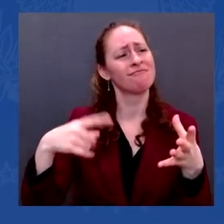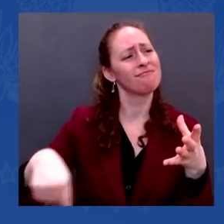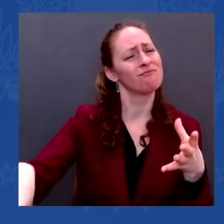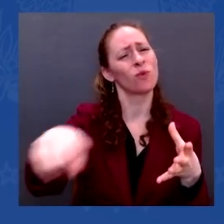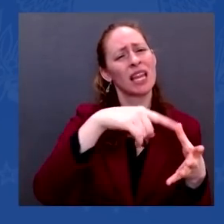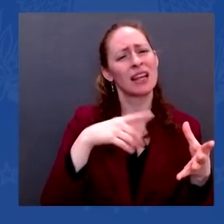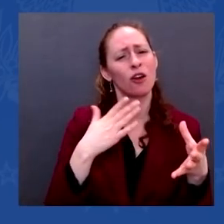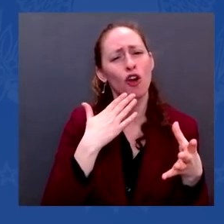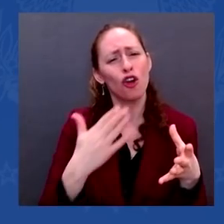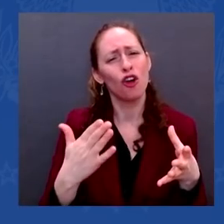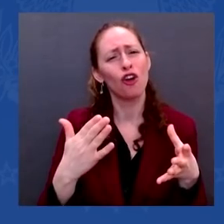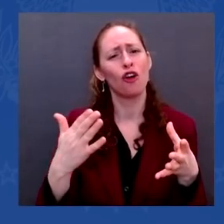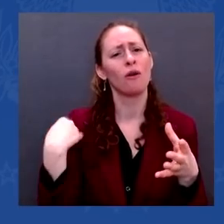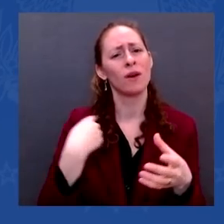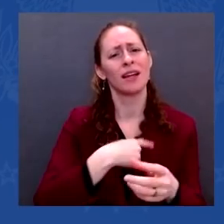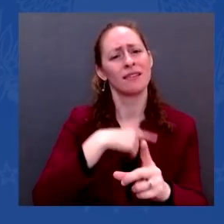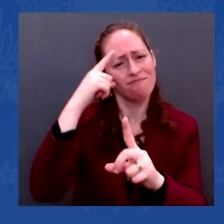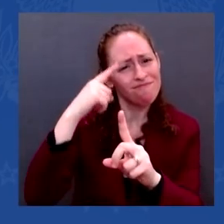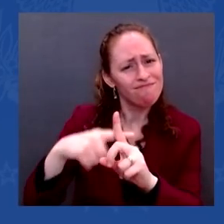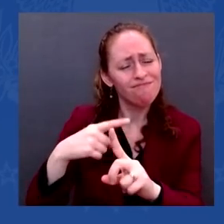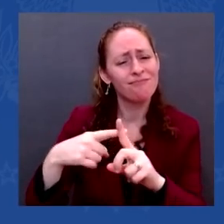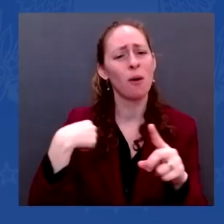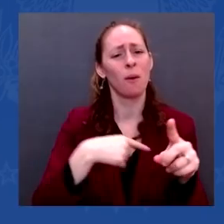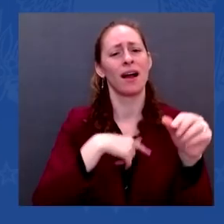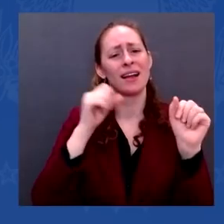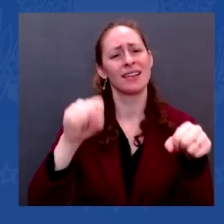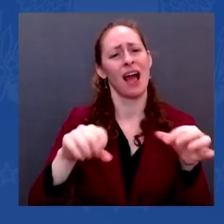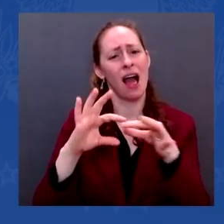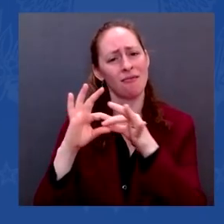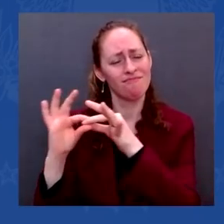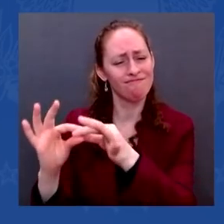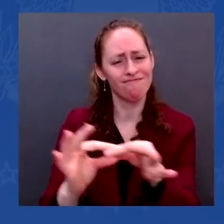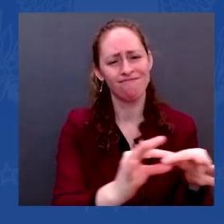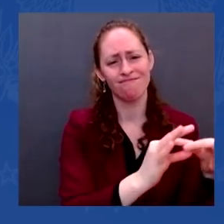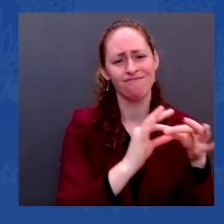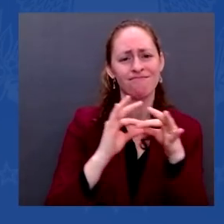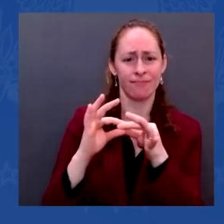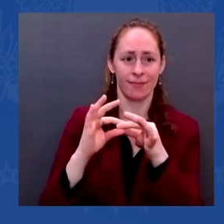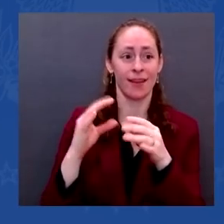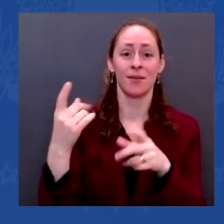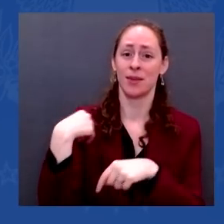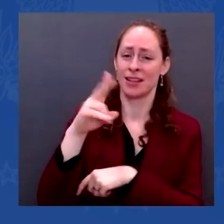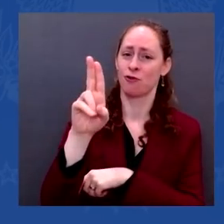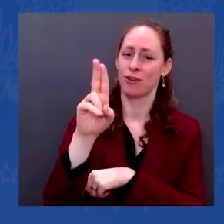the United States of America. Nearly three weeks ago, we were reminded of that truth.